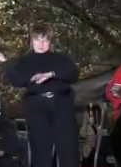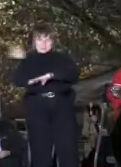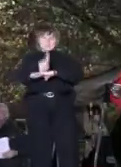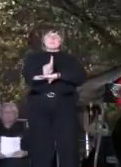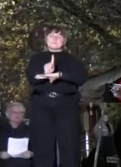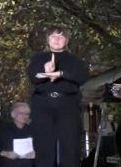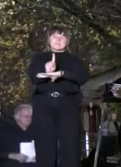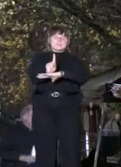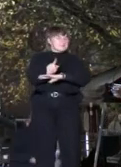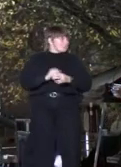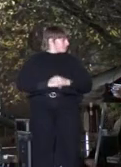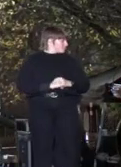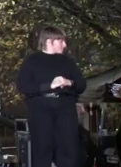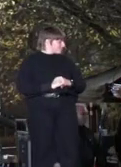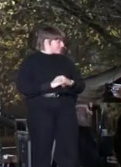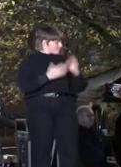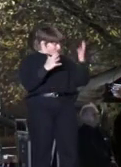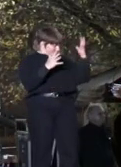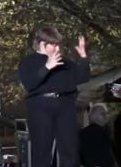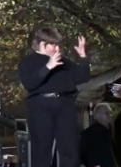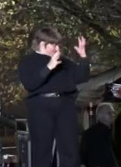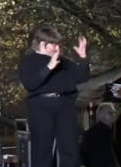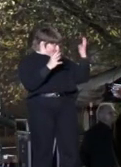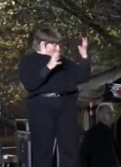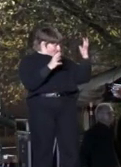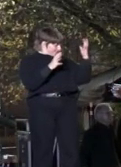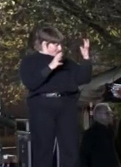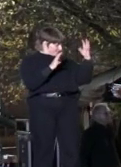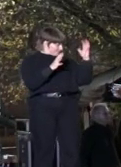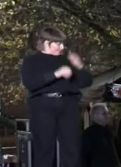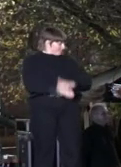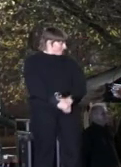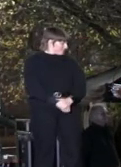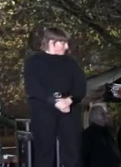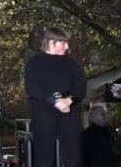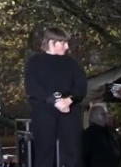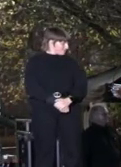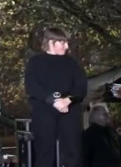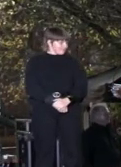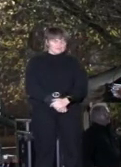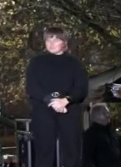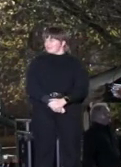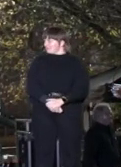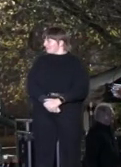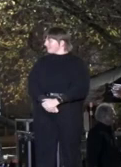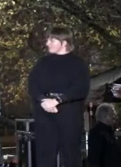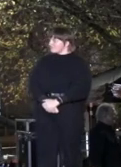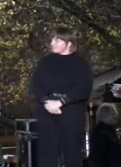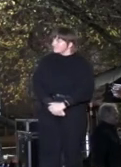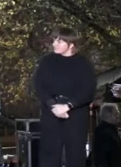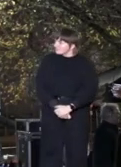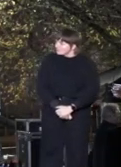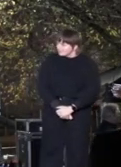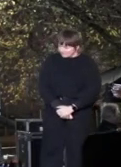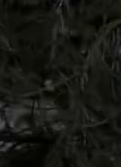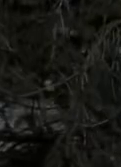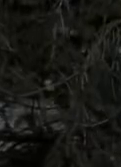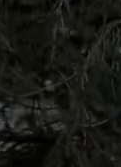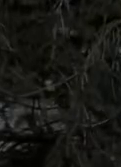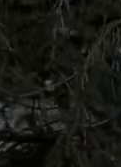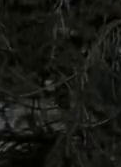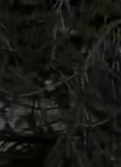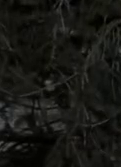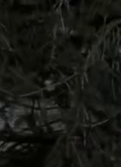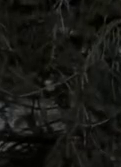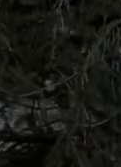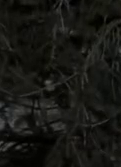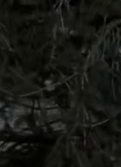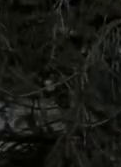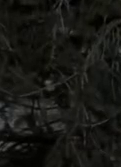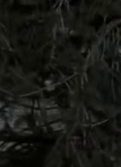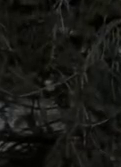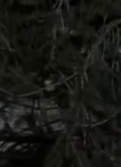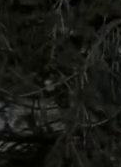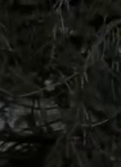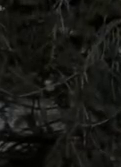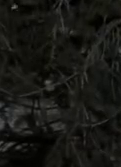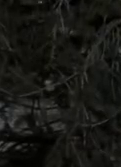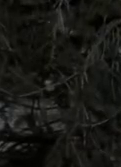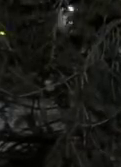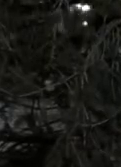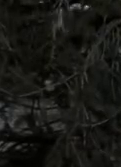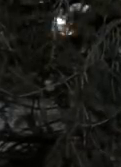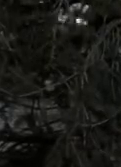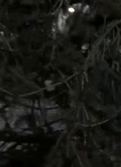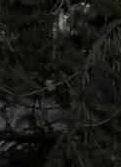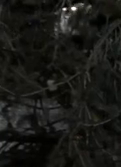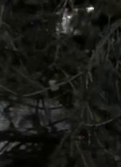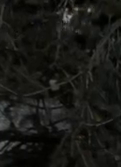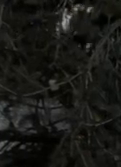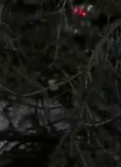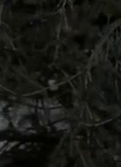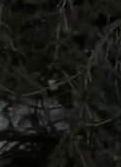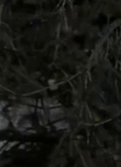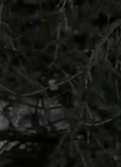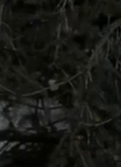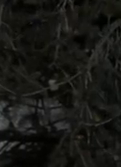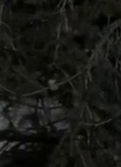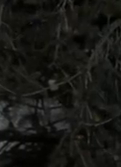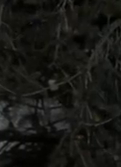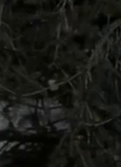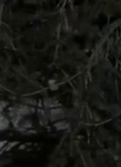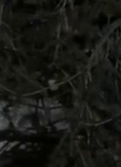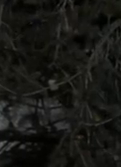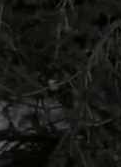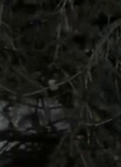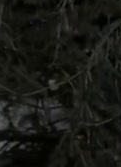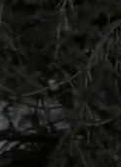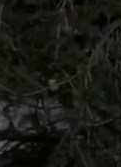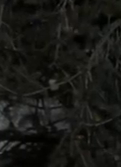TO THE STAGE.